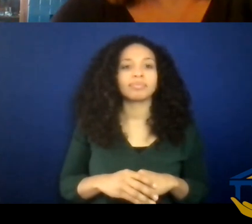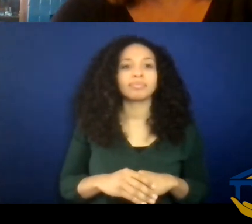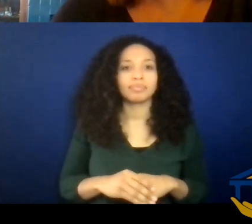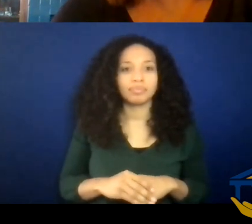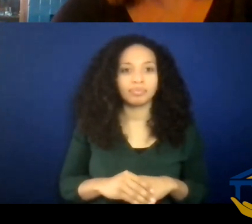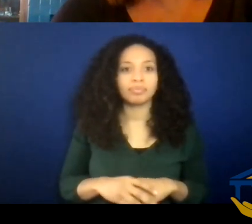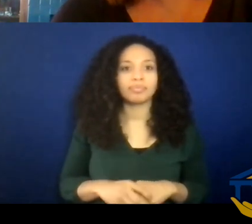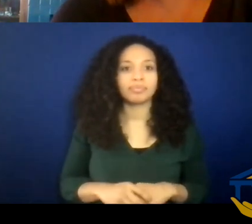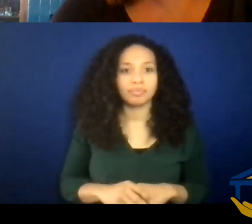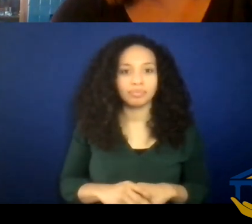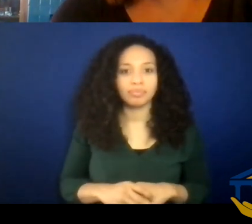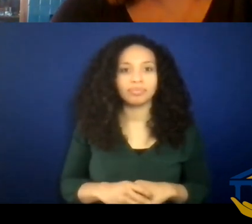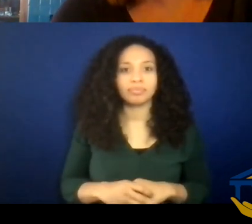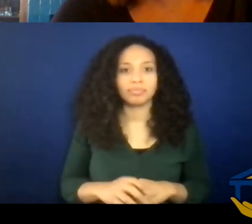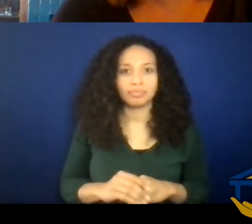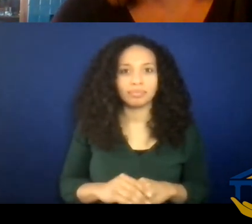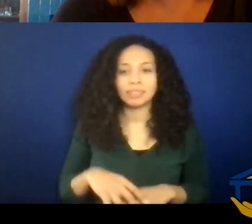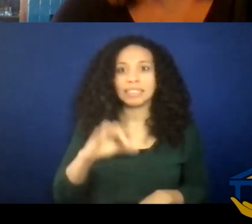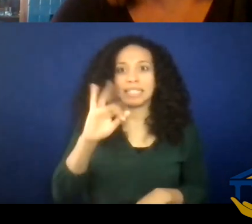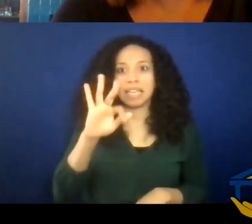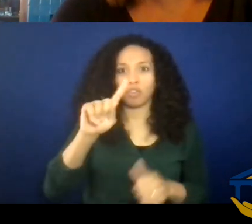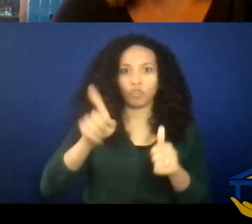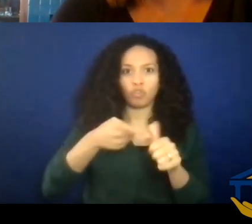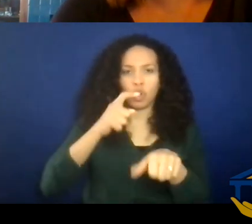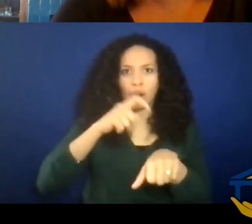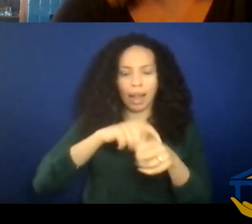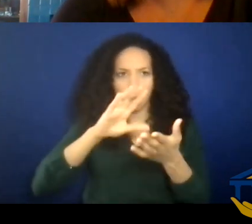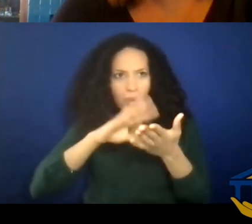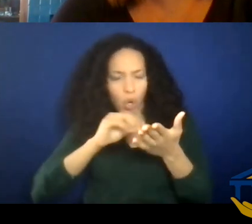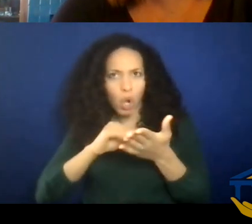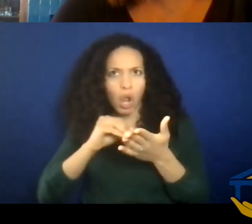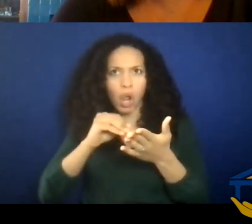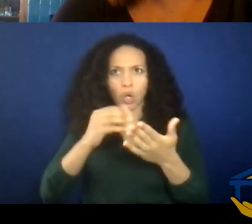this world and figuring out what your legal rights are in the special education world,